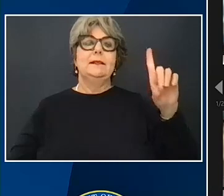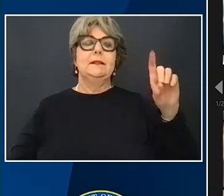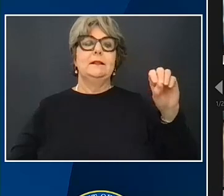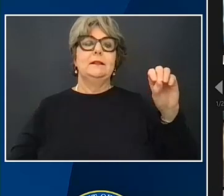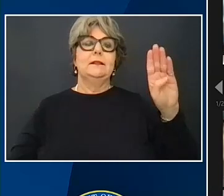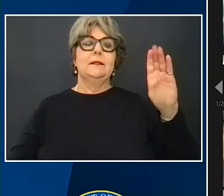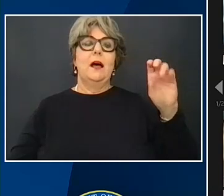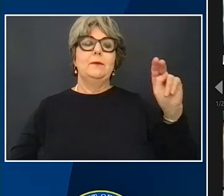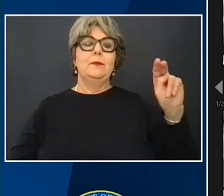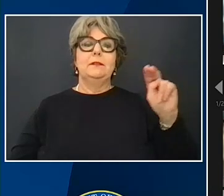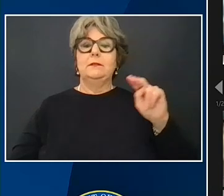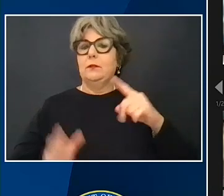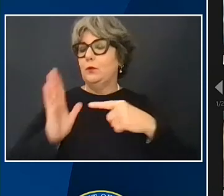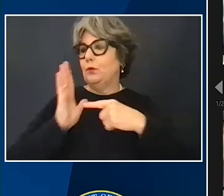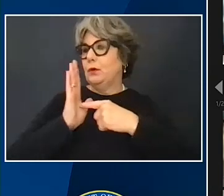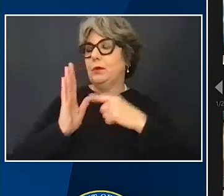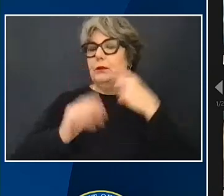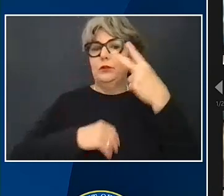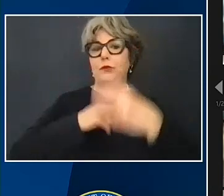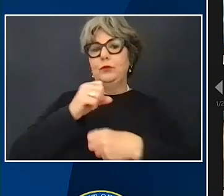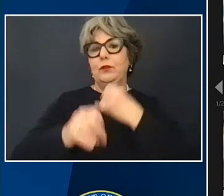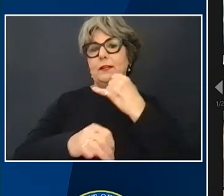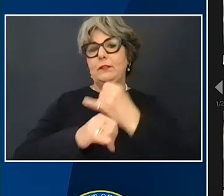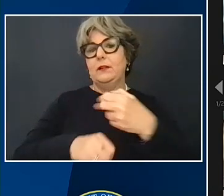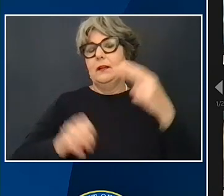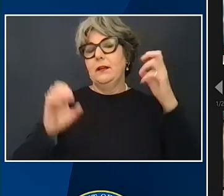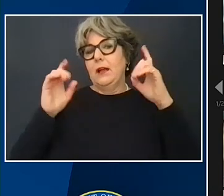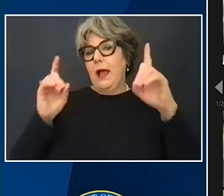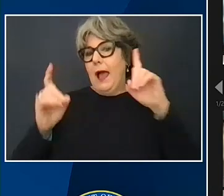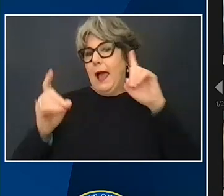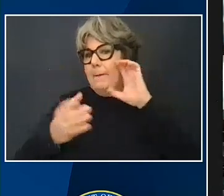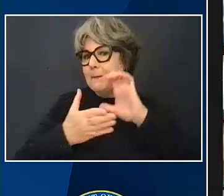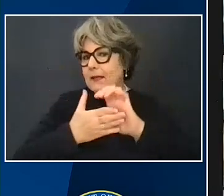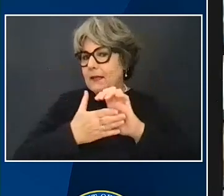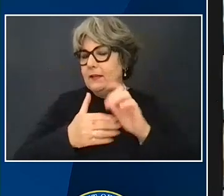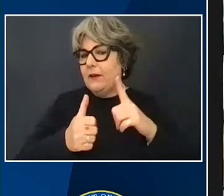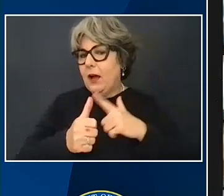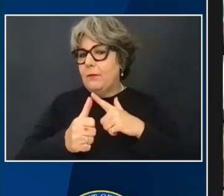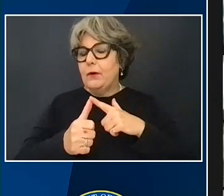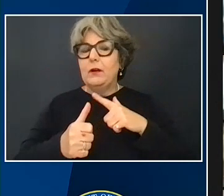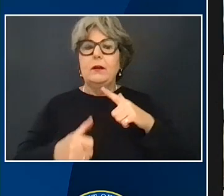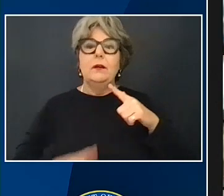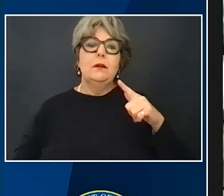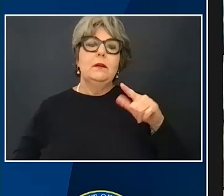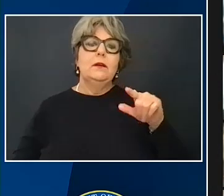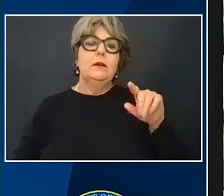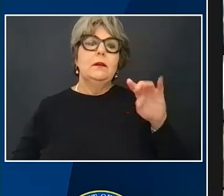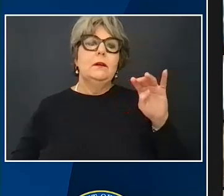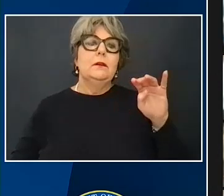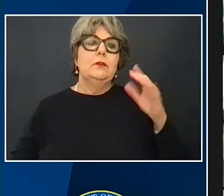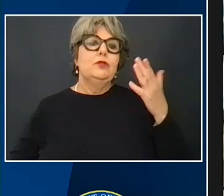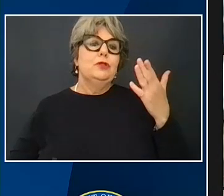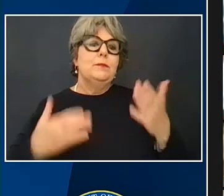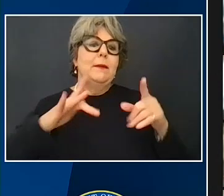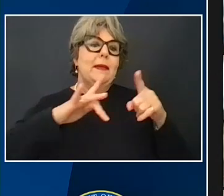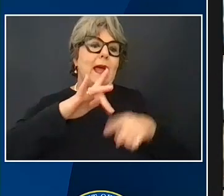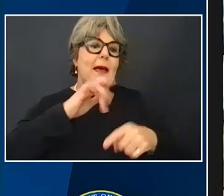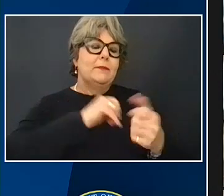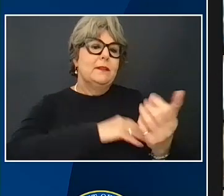Representing two-year institutions of higher education. I believe our primary, Jo Alice Blondin mentioned that she might be absent this morning, but correct me if